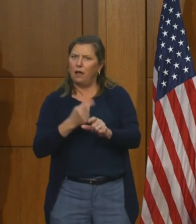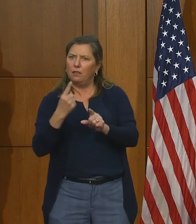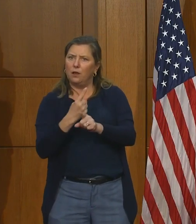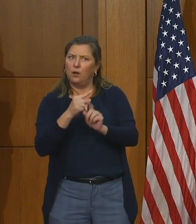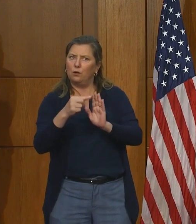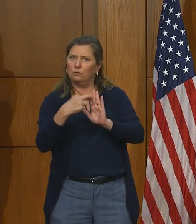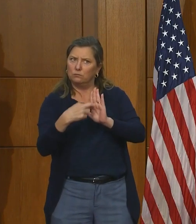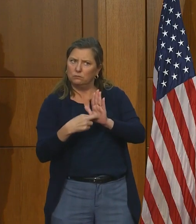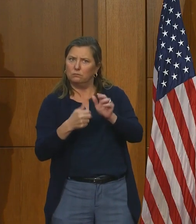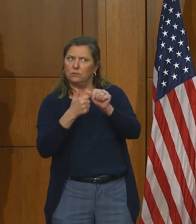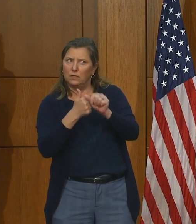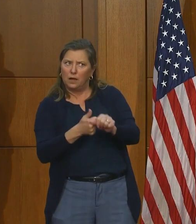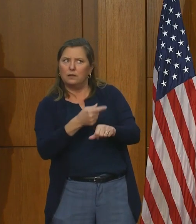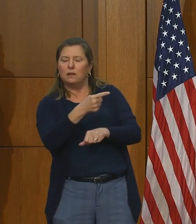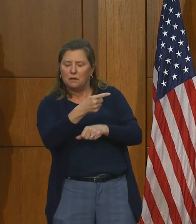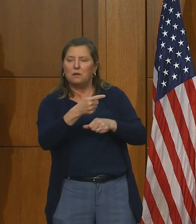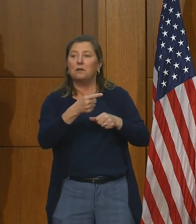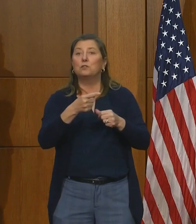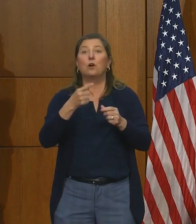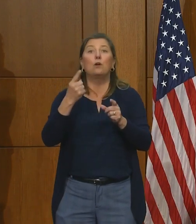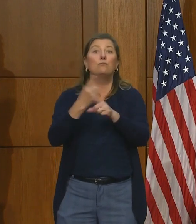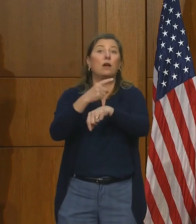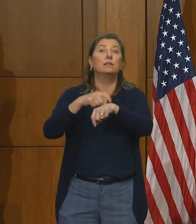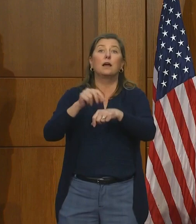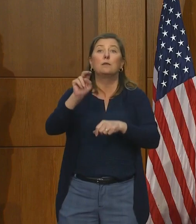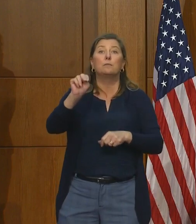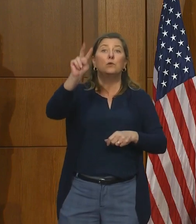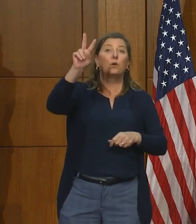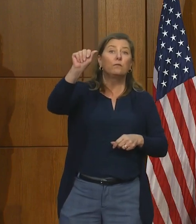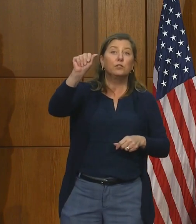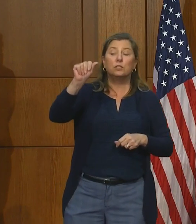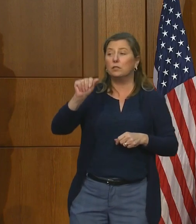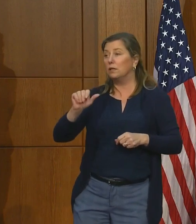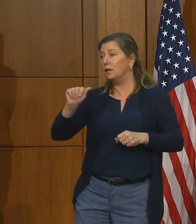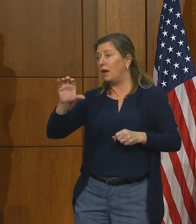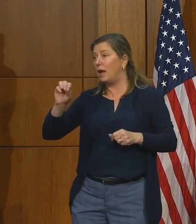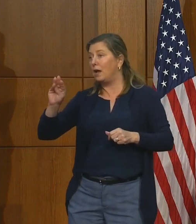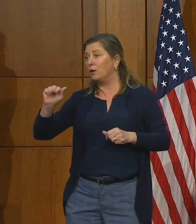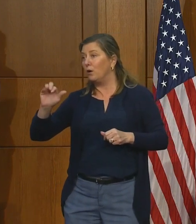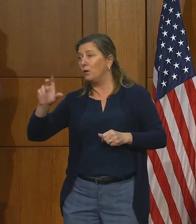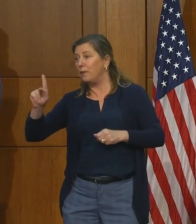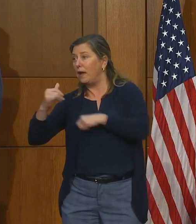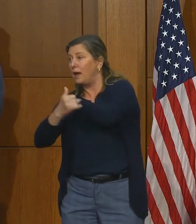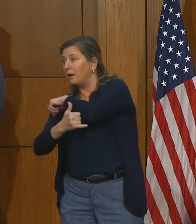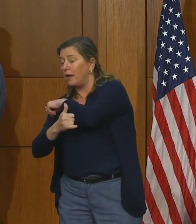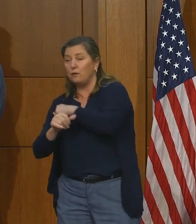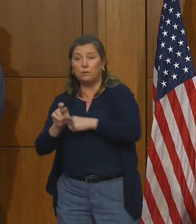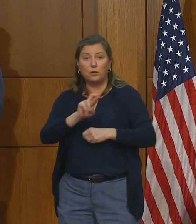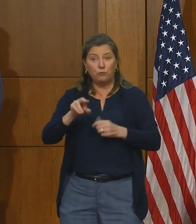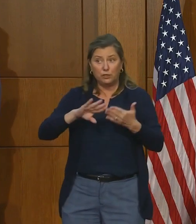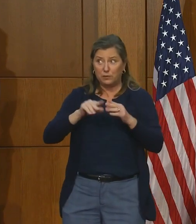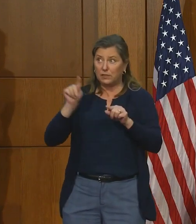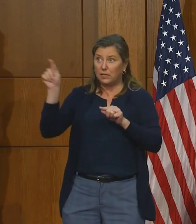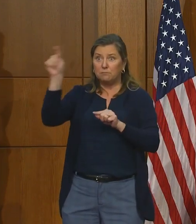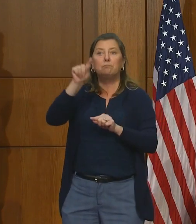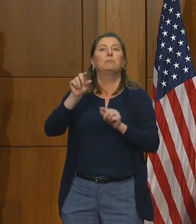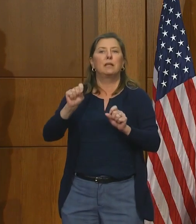MADE IN OF. WE AND- OUR THAT THE NUMBERS CAN IN TWO THIS IF